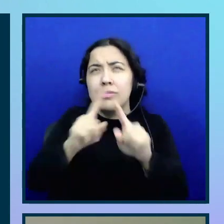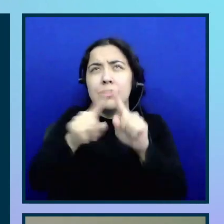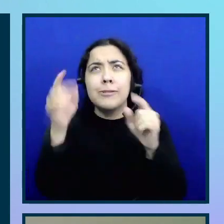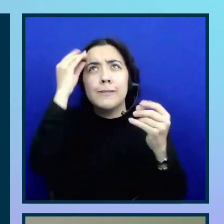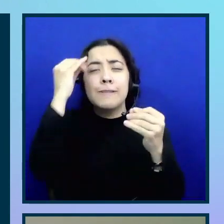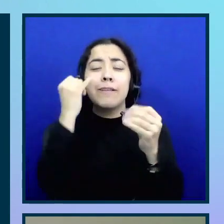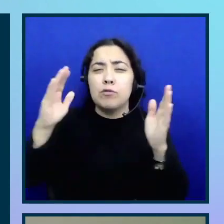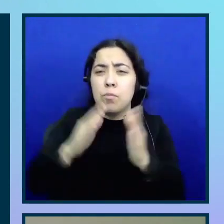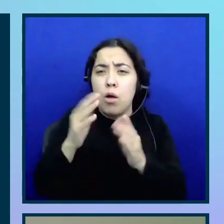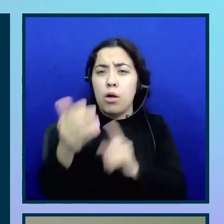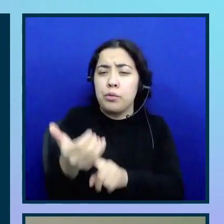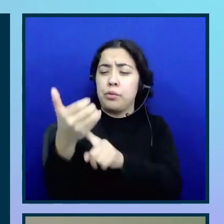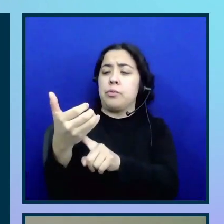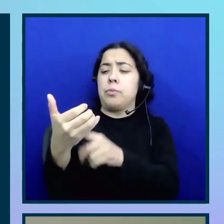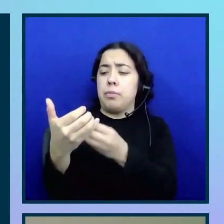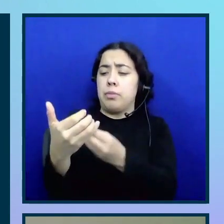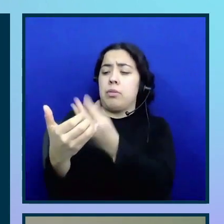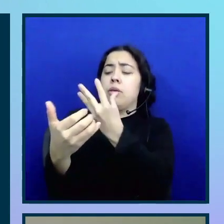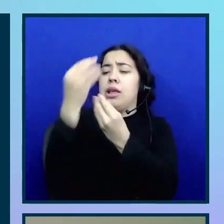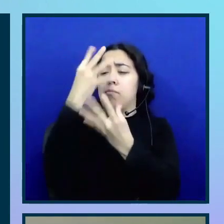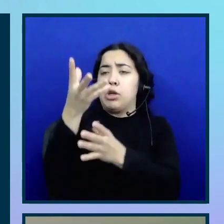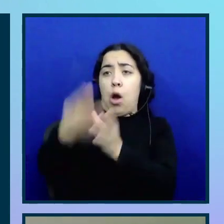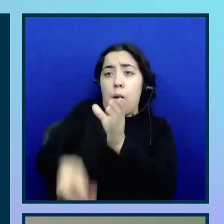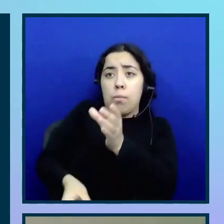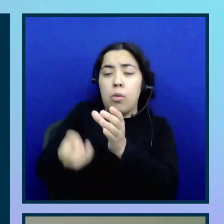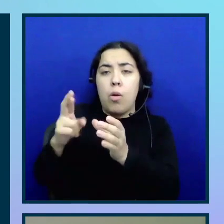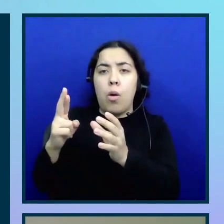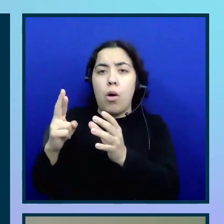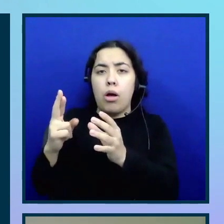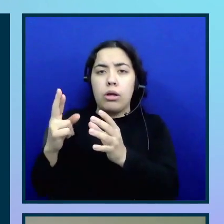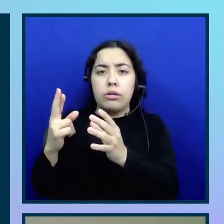Does that information go away? Does it collapse underneath the name?